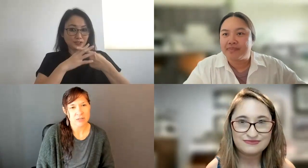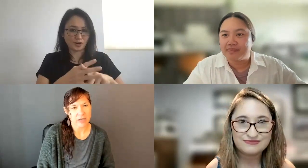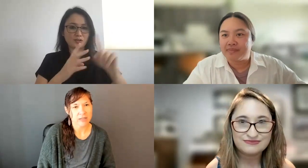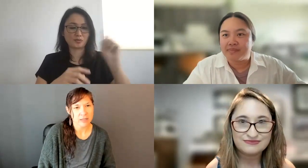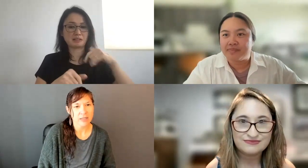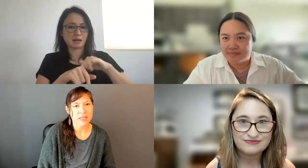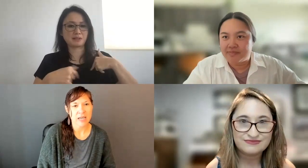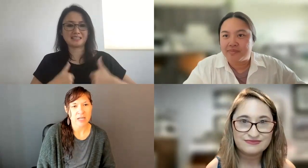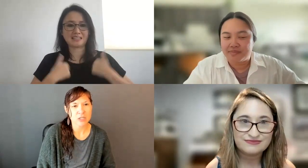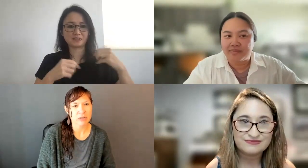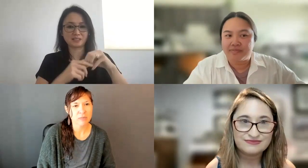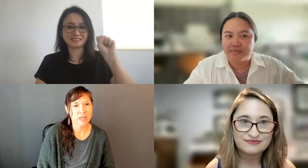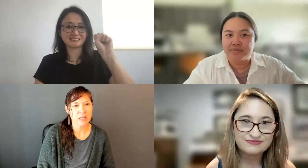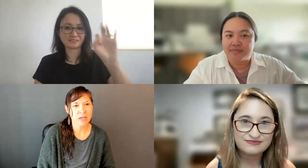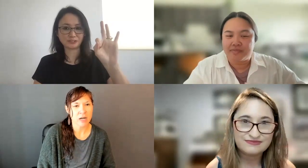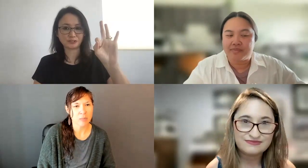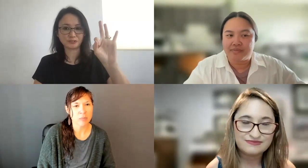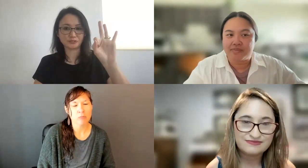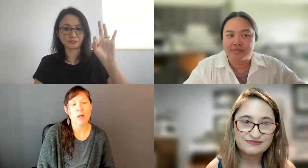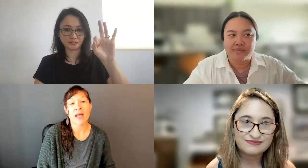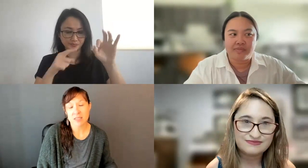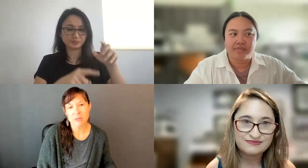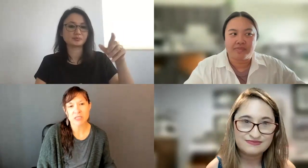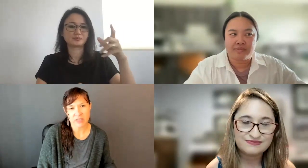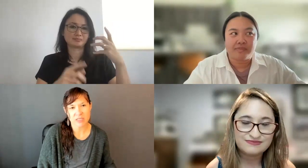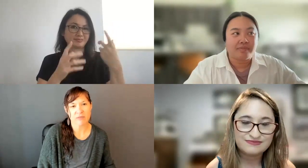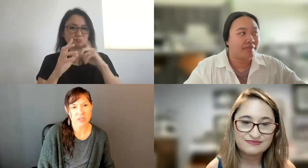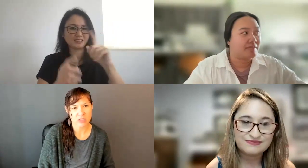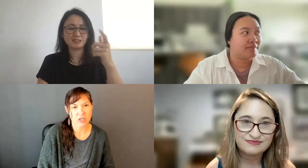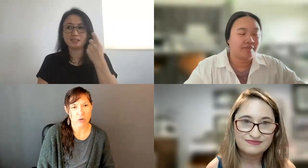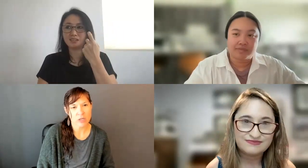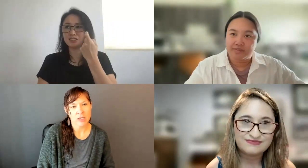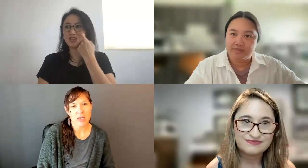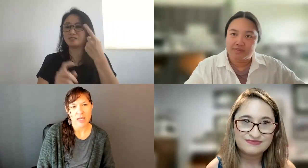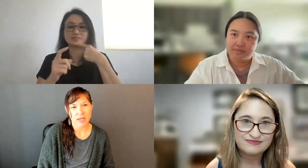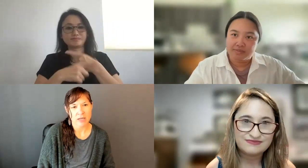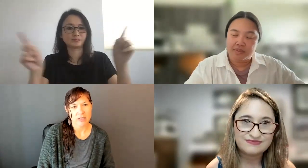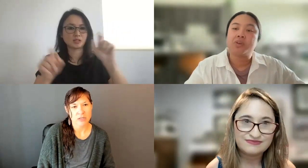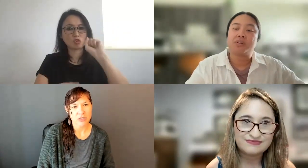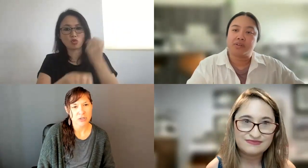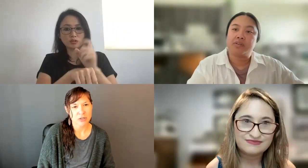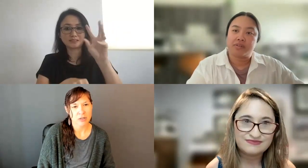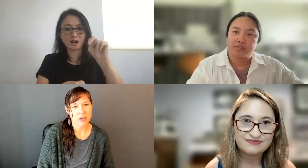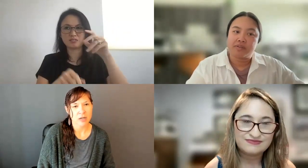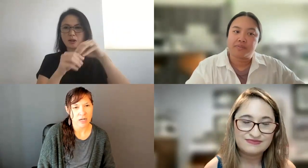So it started with where I lived, which was in San Francisco, and they had just announced a lockdown.